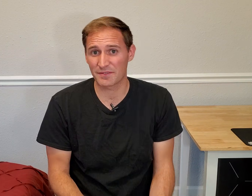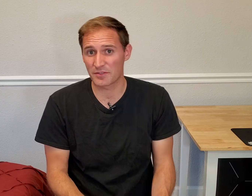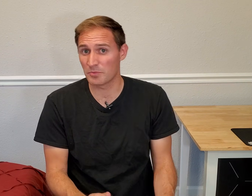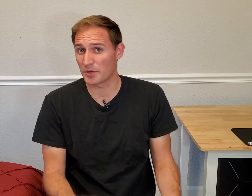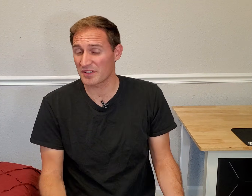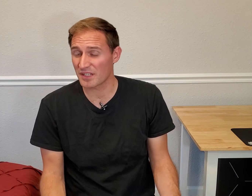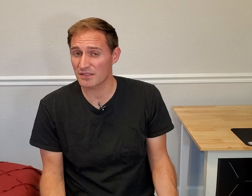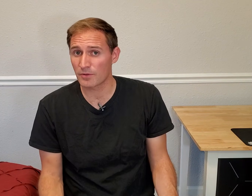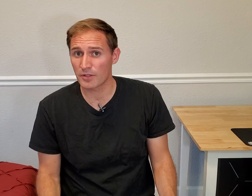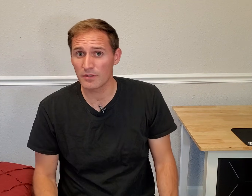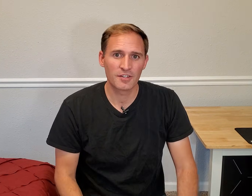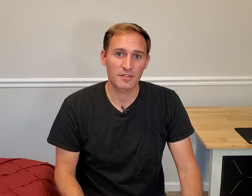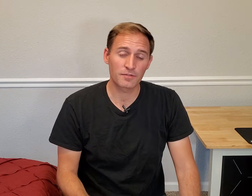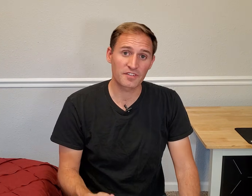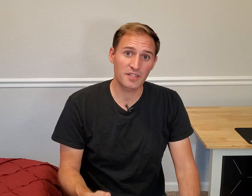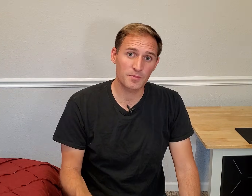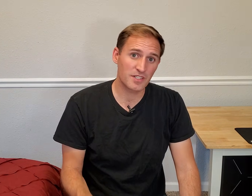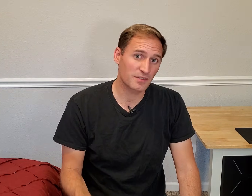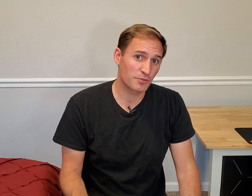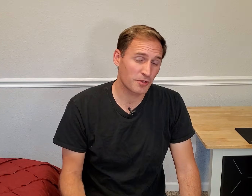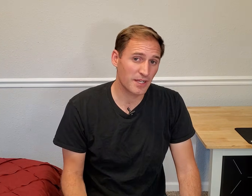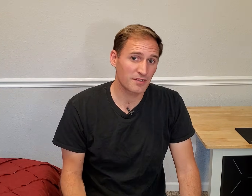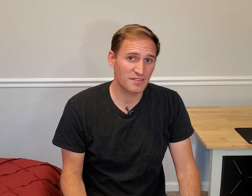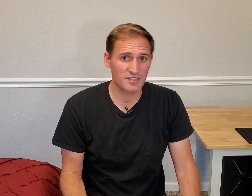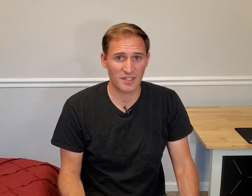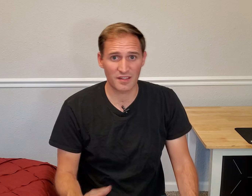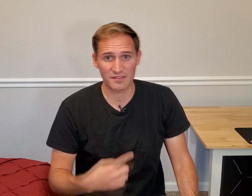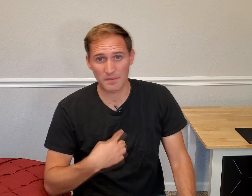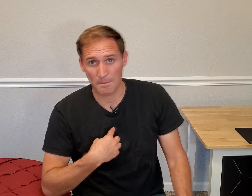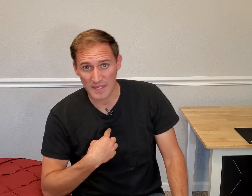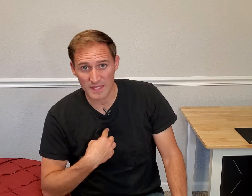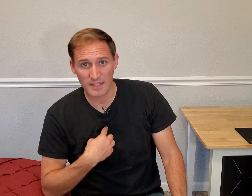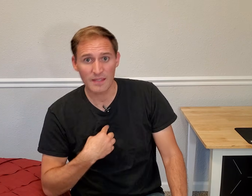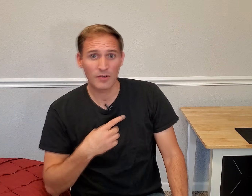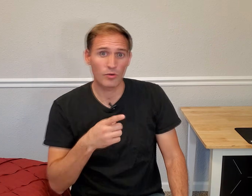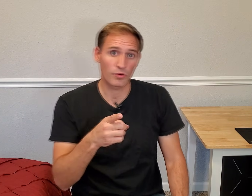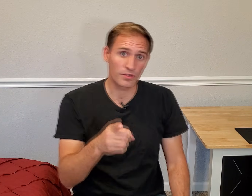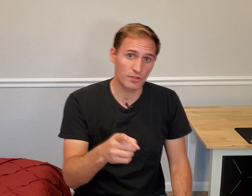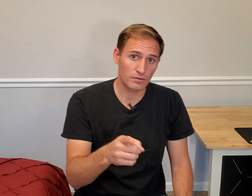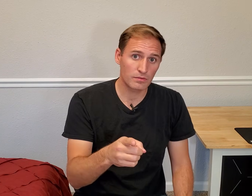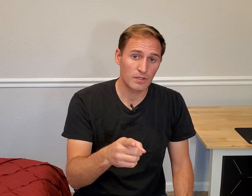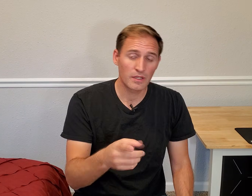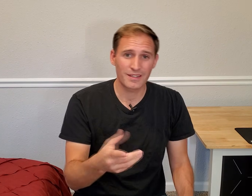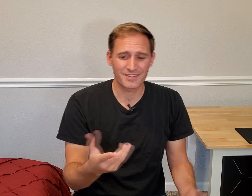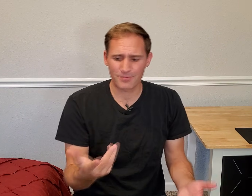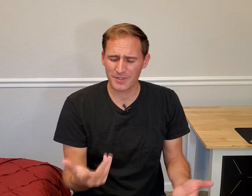a few bonus signs for you. So for subject pronouns such as me or you it's really